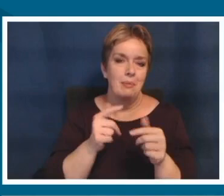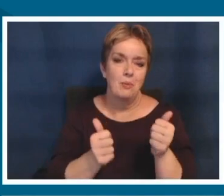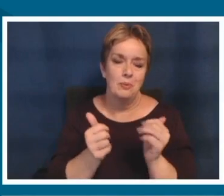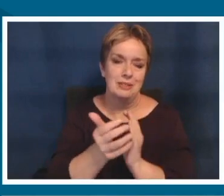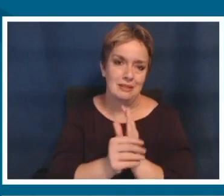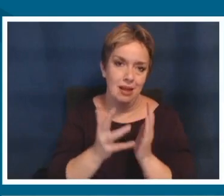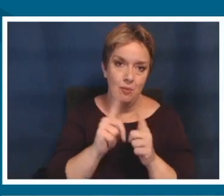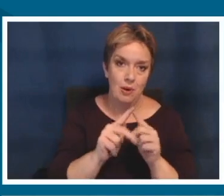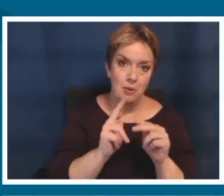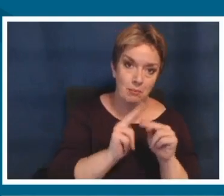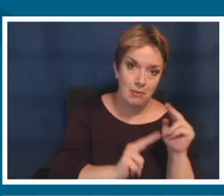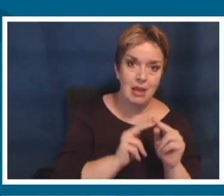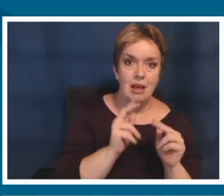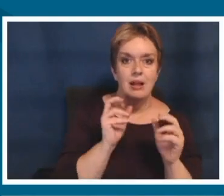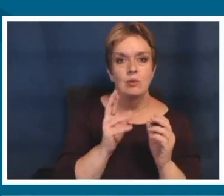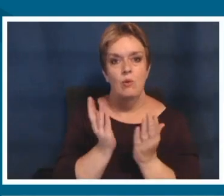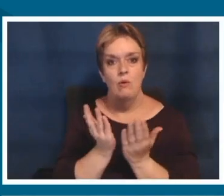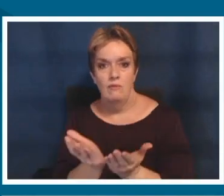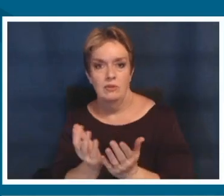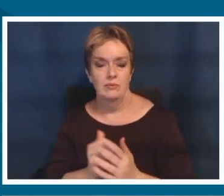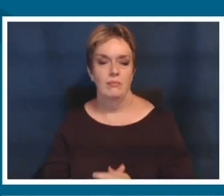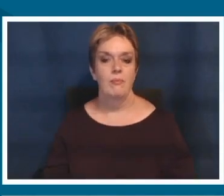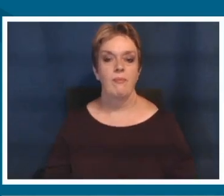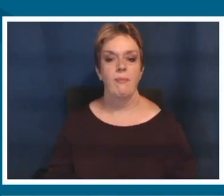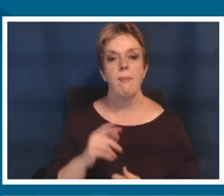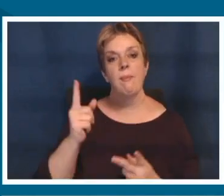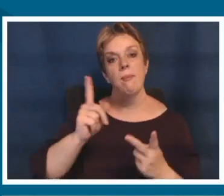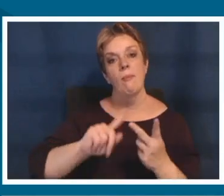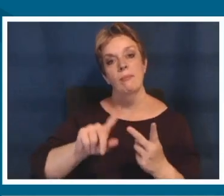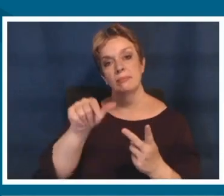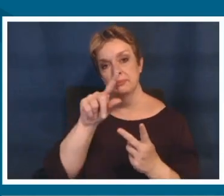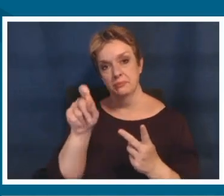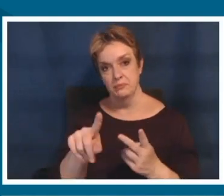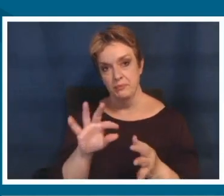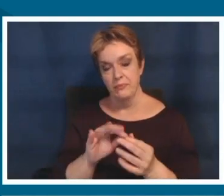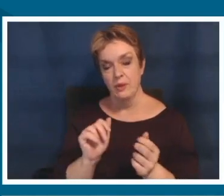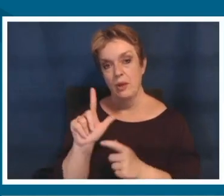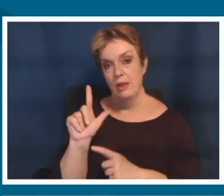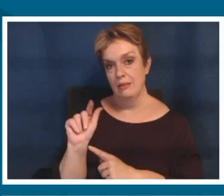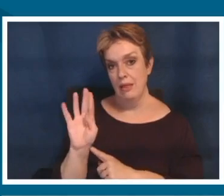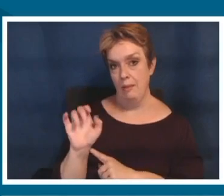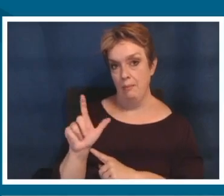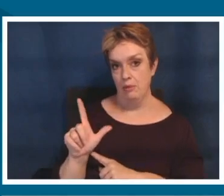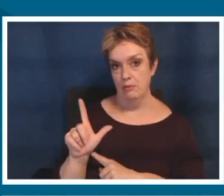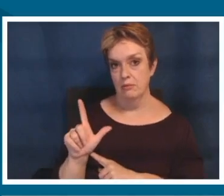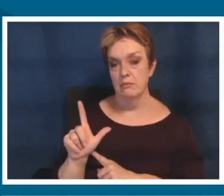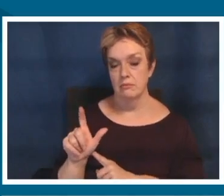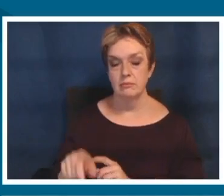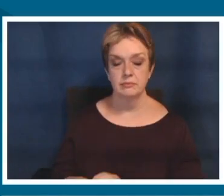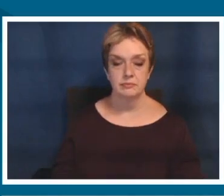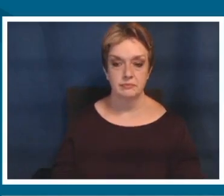with that another question about labeling in particular is if we